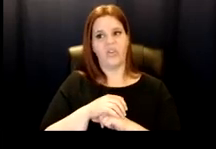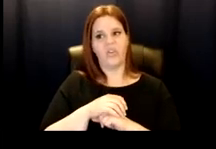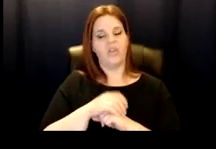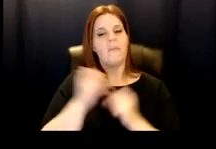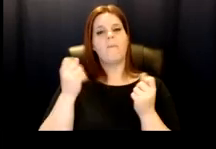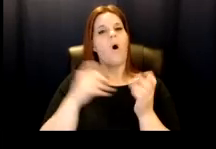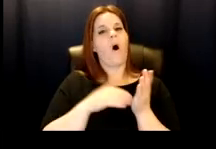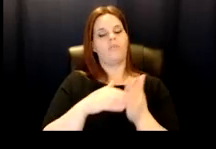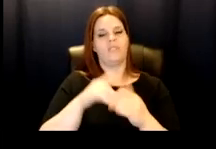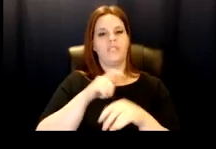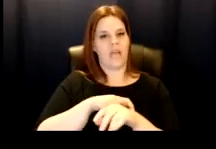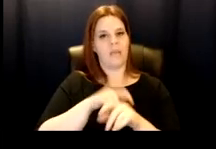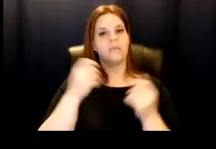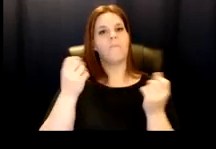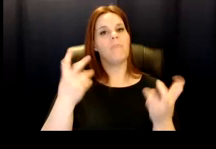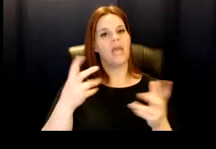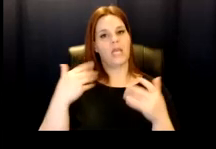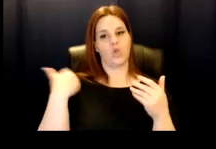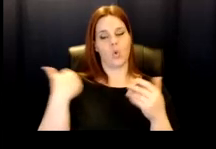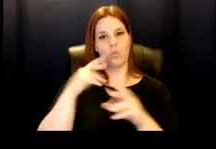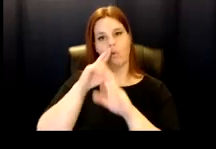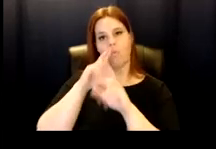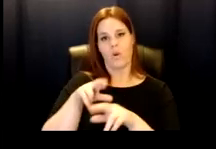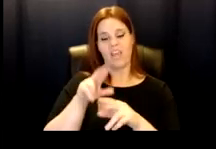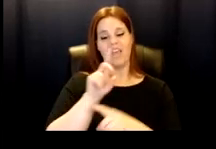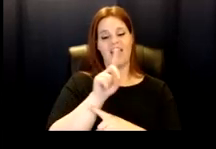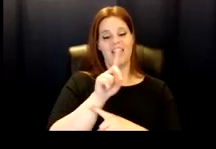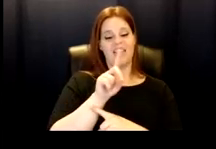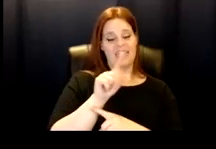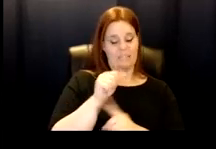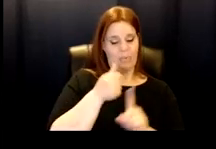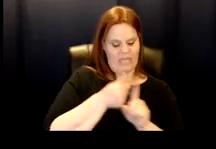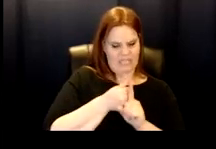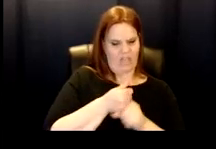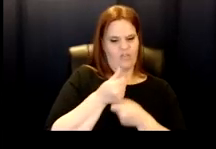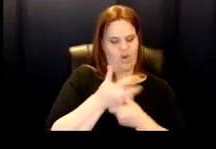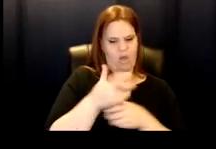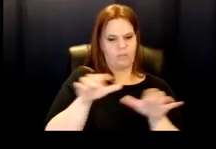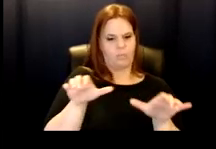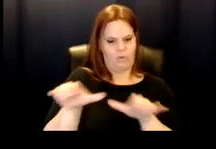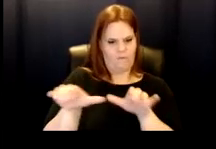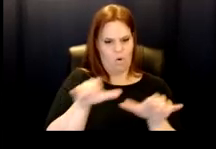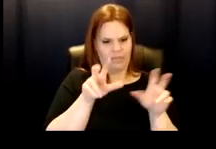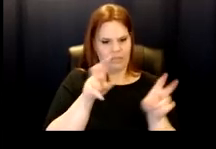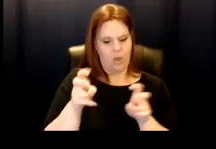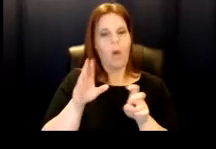disability itself created performance issues but they were reluctant to request the supports